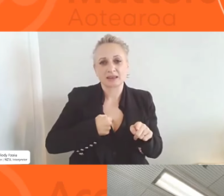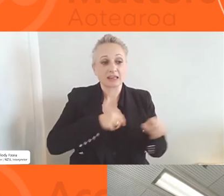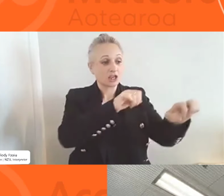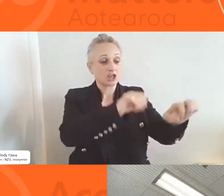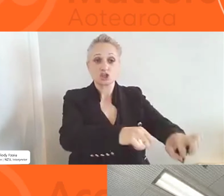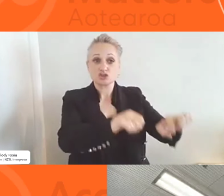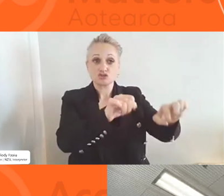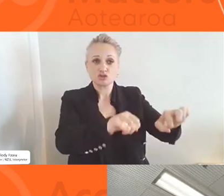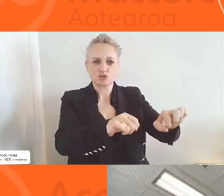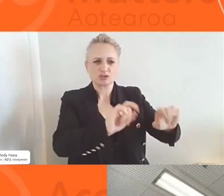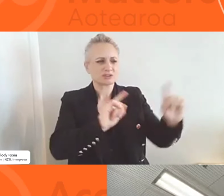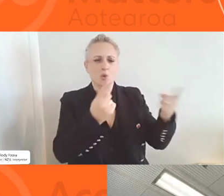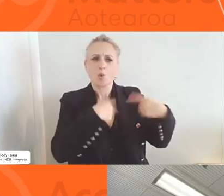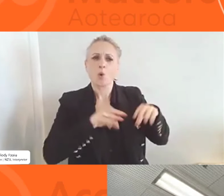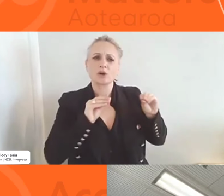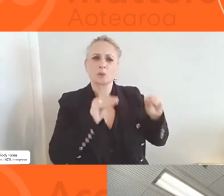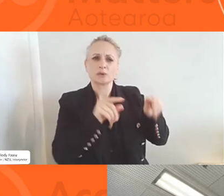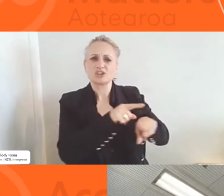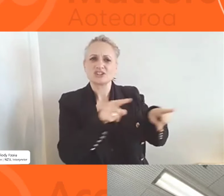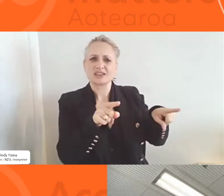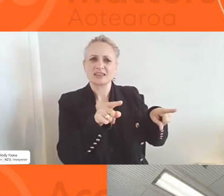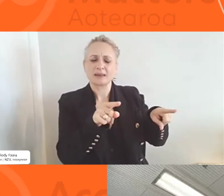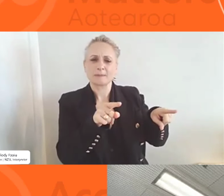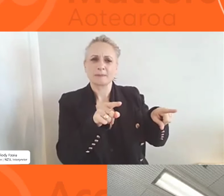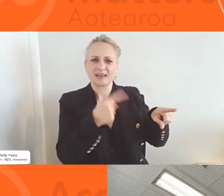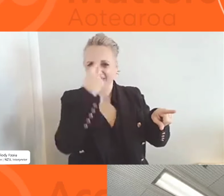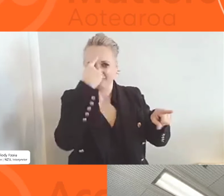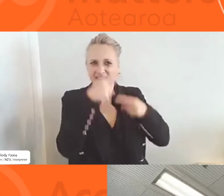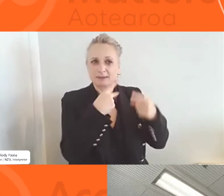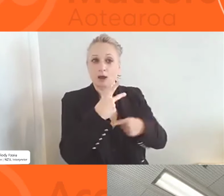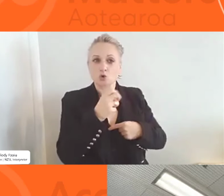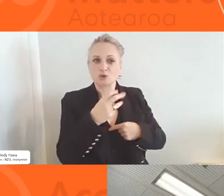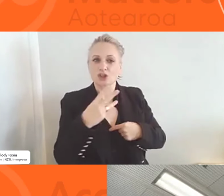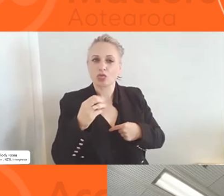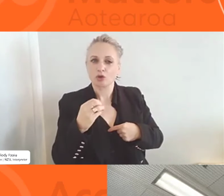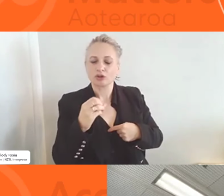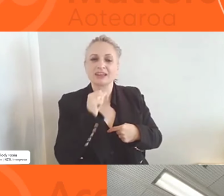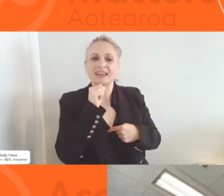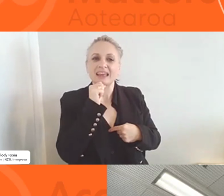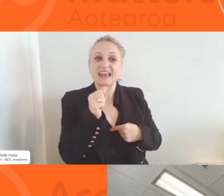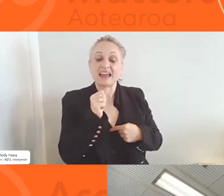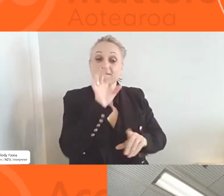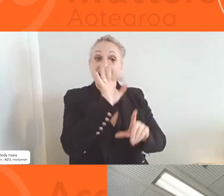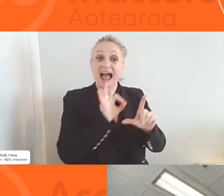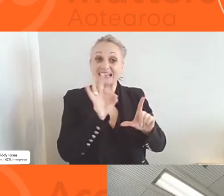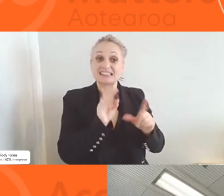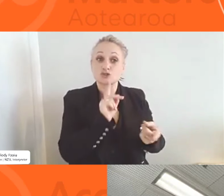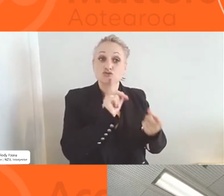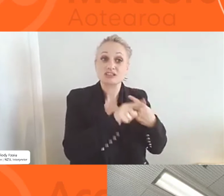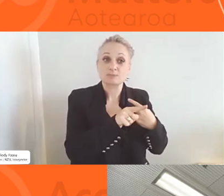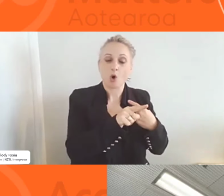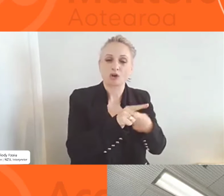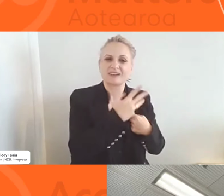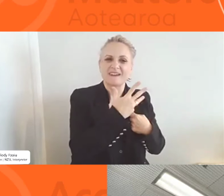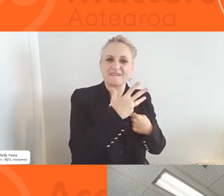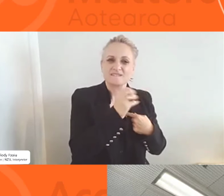relevant about in 2030, because if we were doing an architectural response here that would be five years and urban planning it's four years, and if you're doing urban design it would be five years as